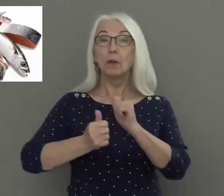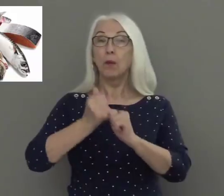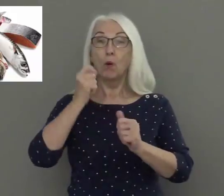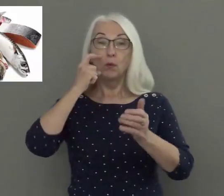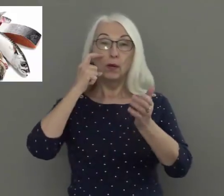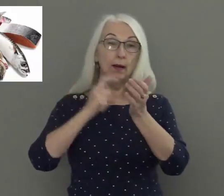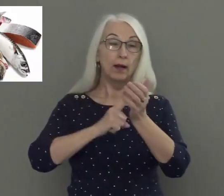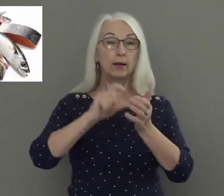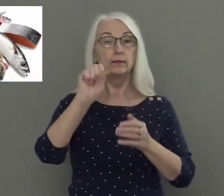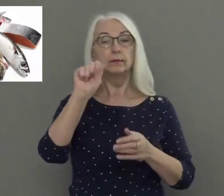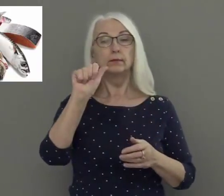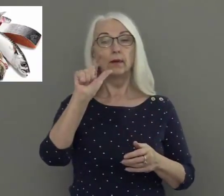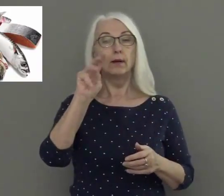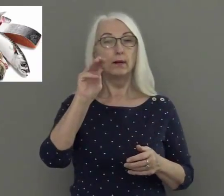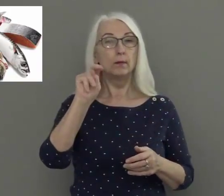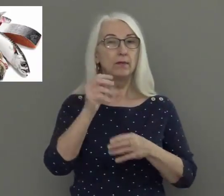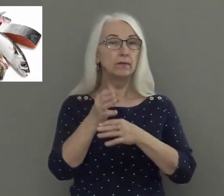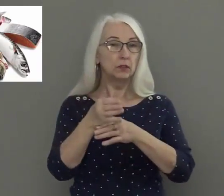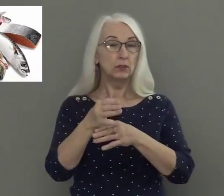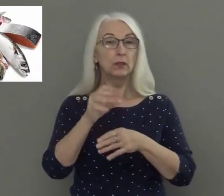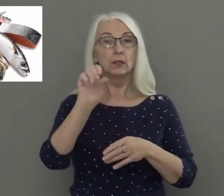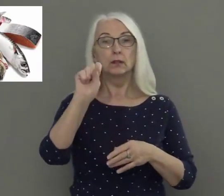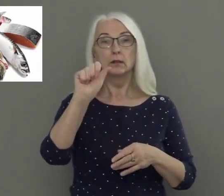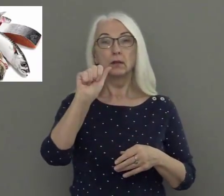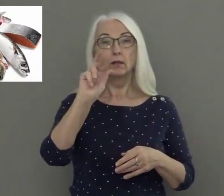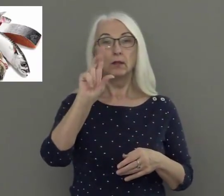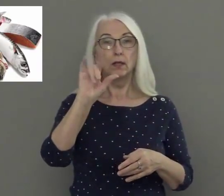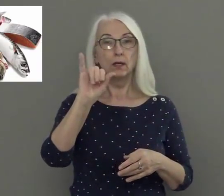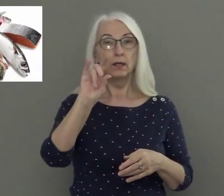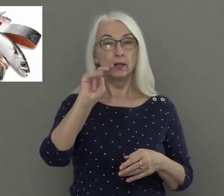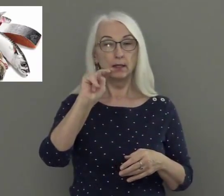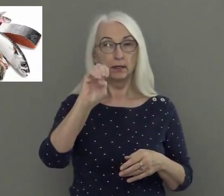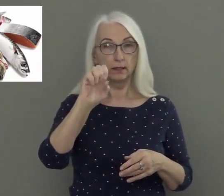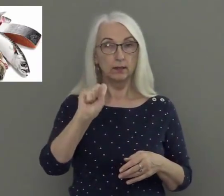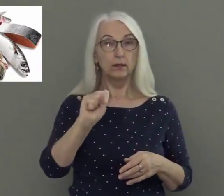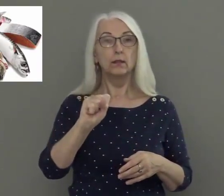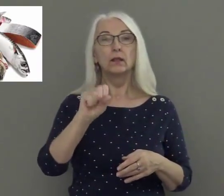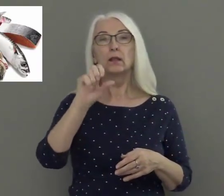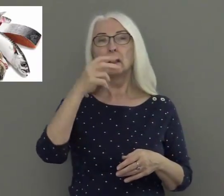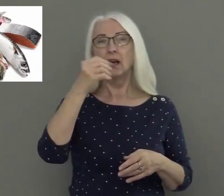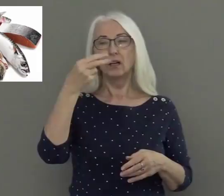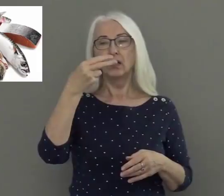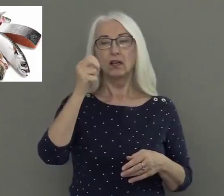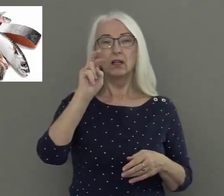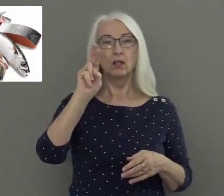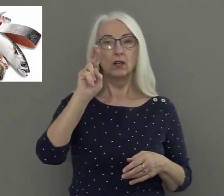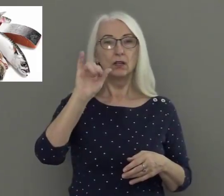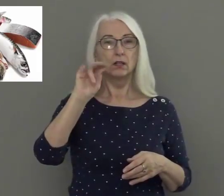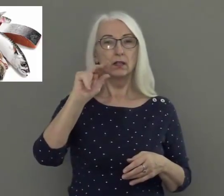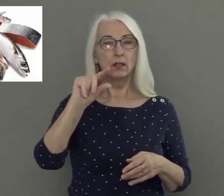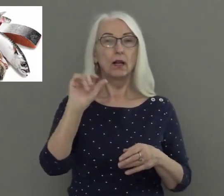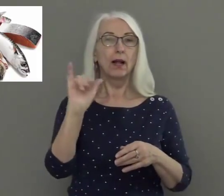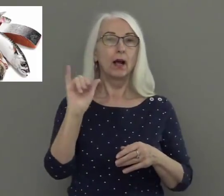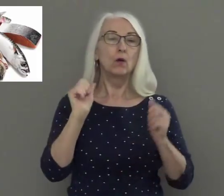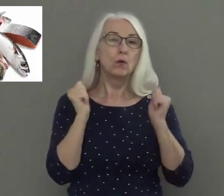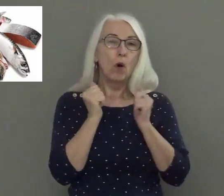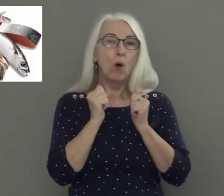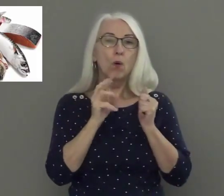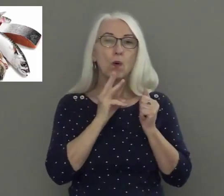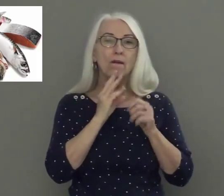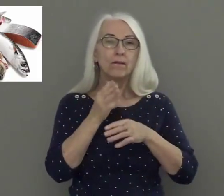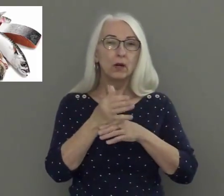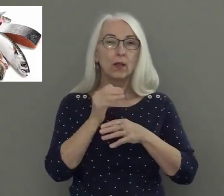Most recognize salmon, sardines, and herring as cold-water fish